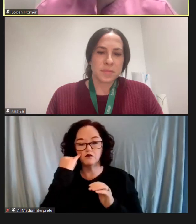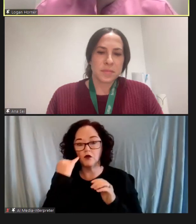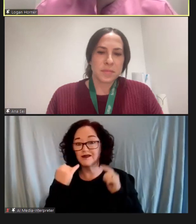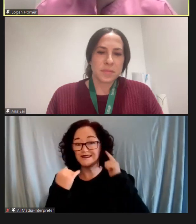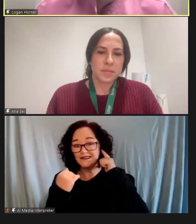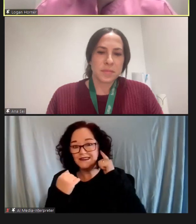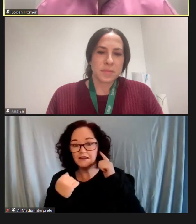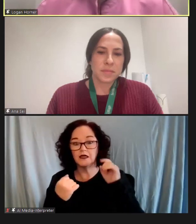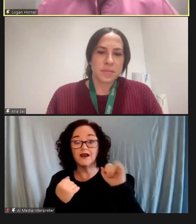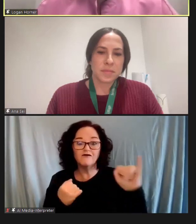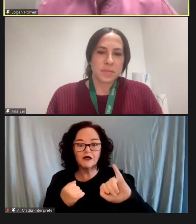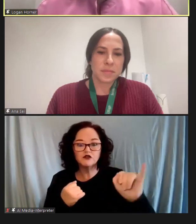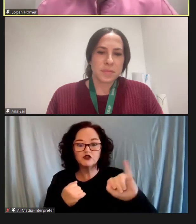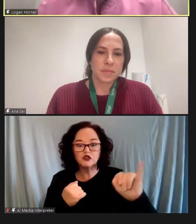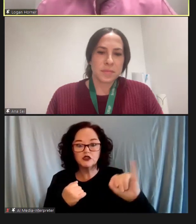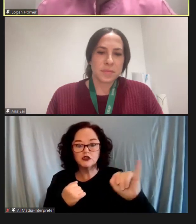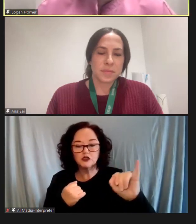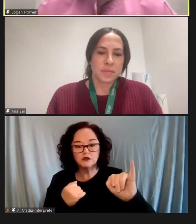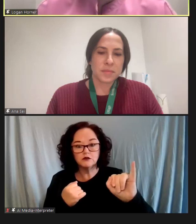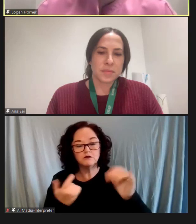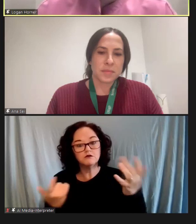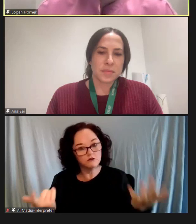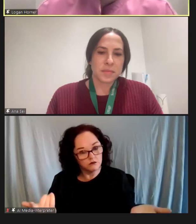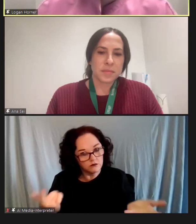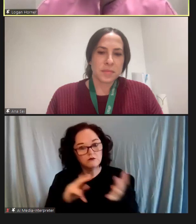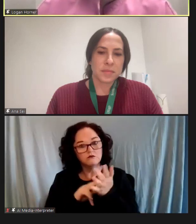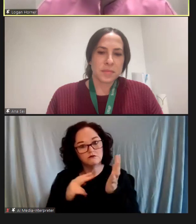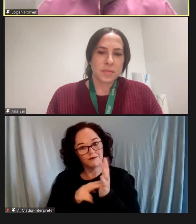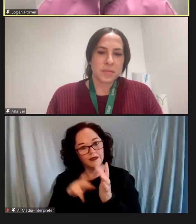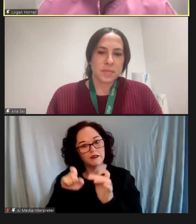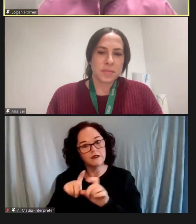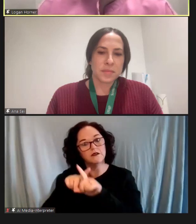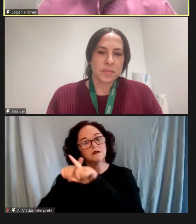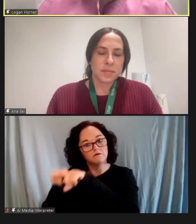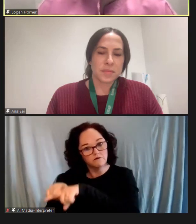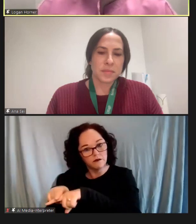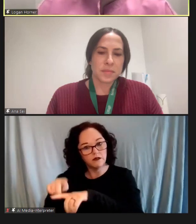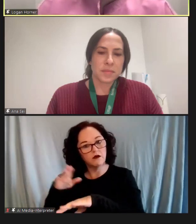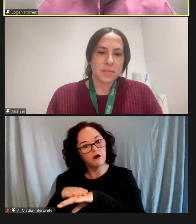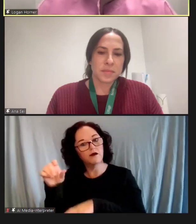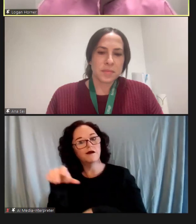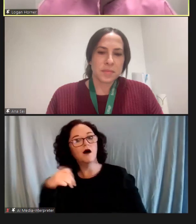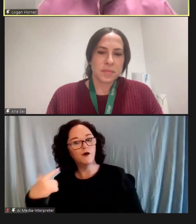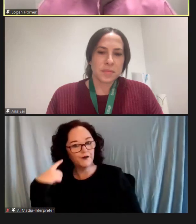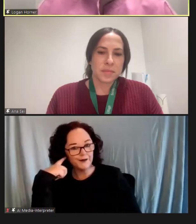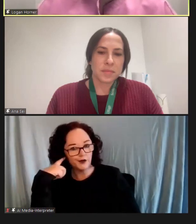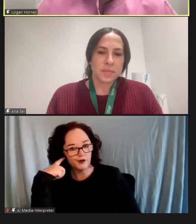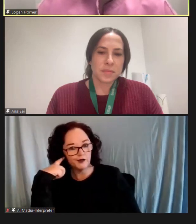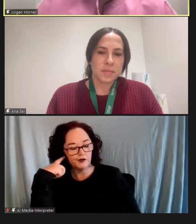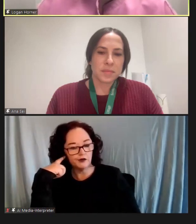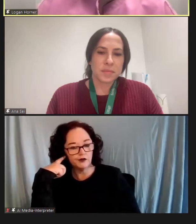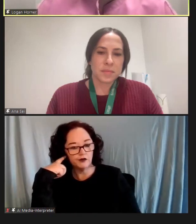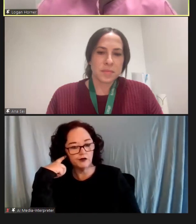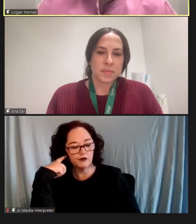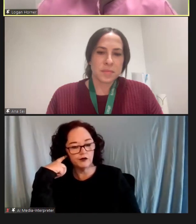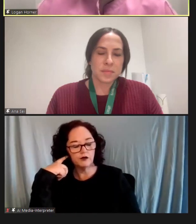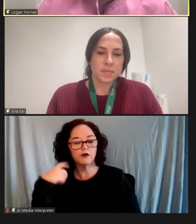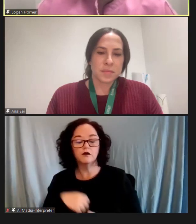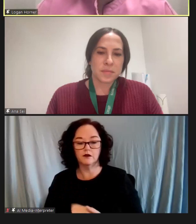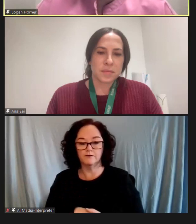they're going to need to rely a little